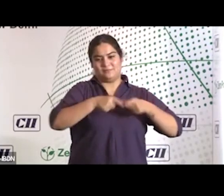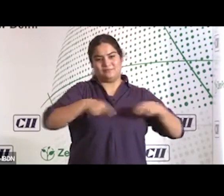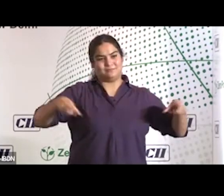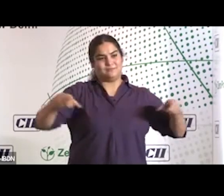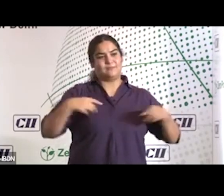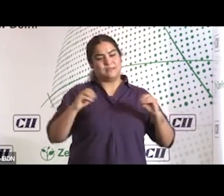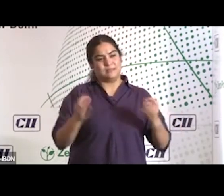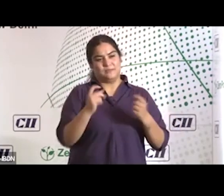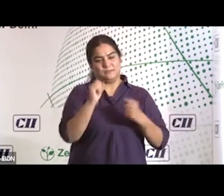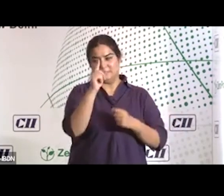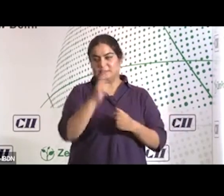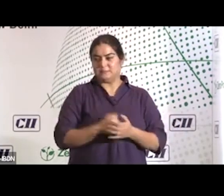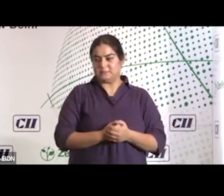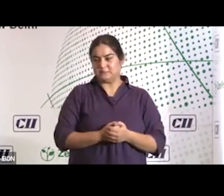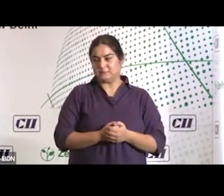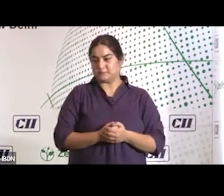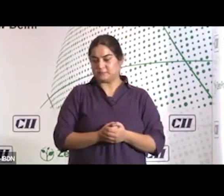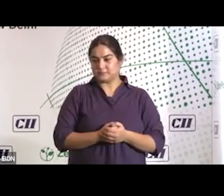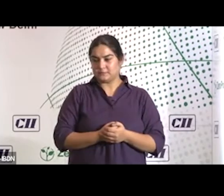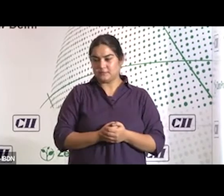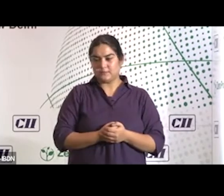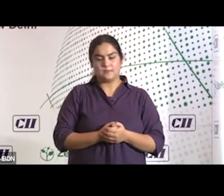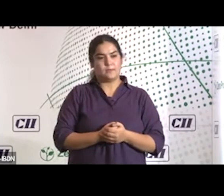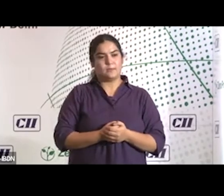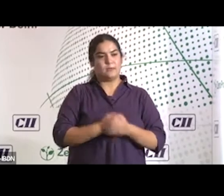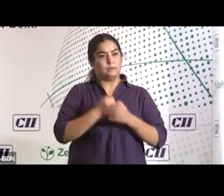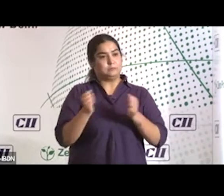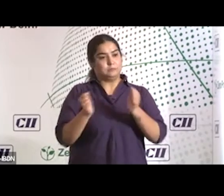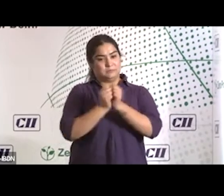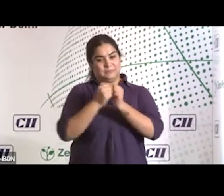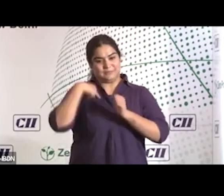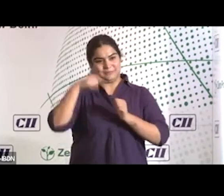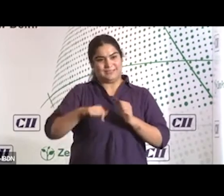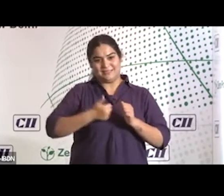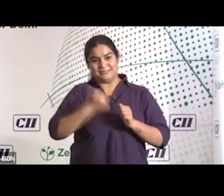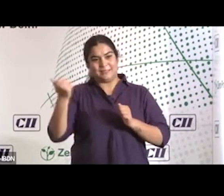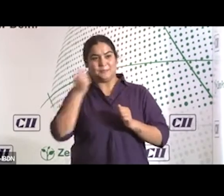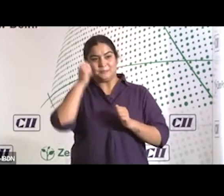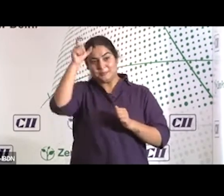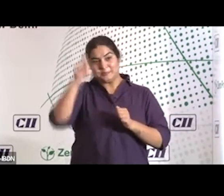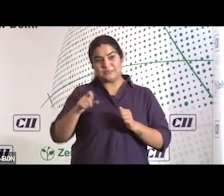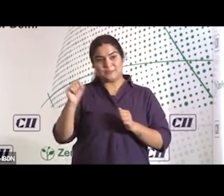And to my immediate right,